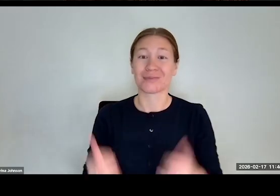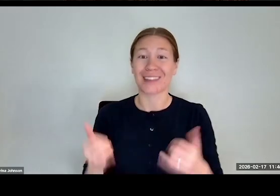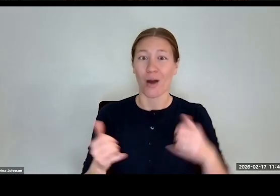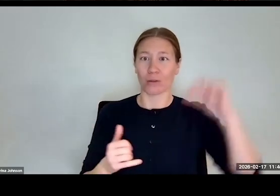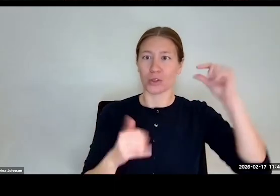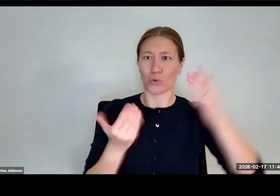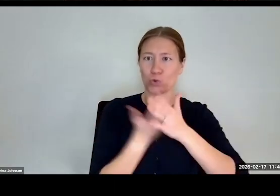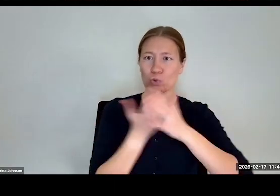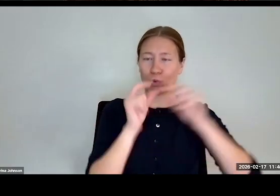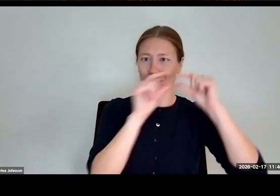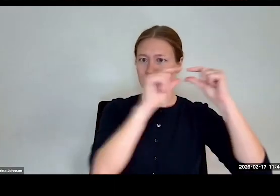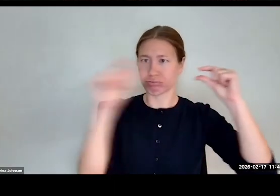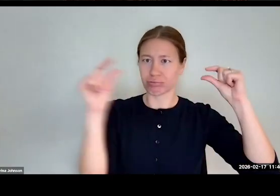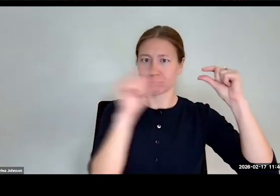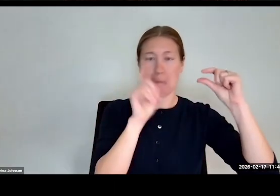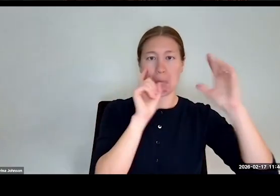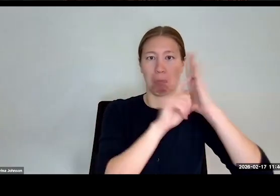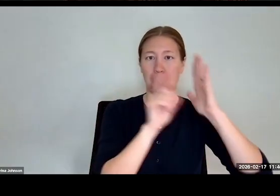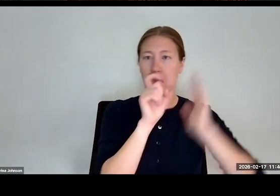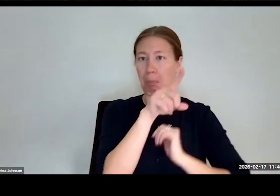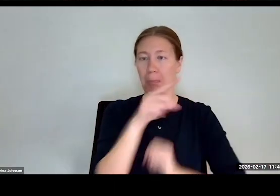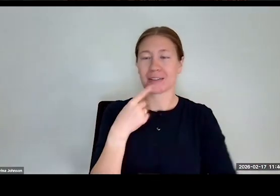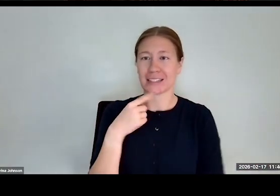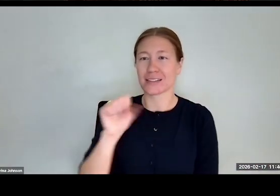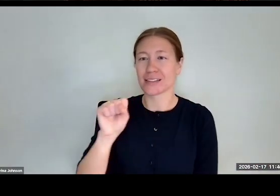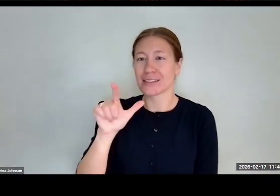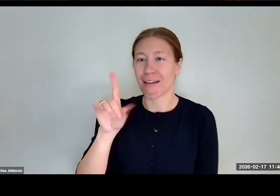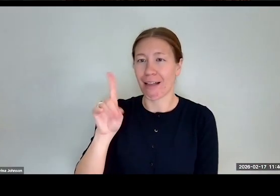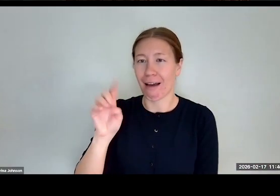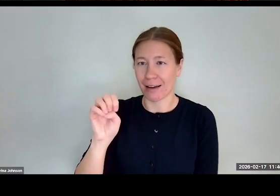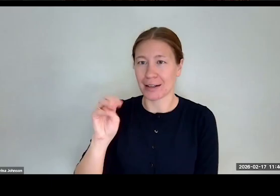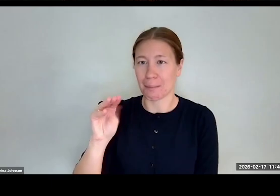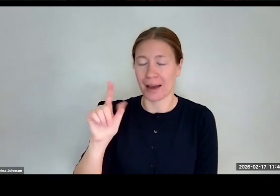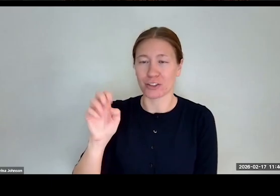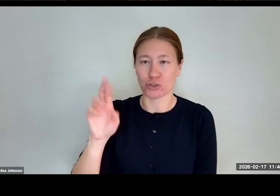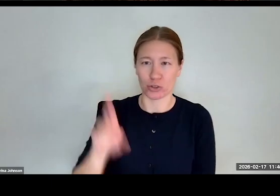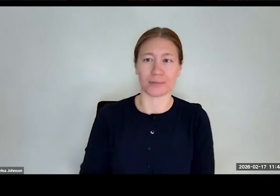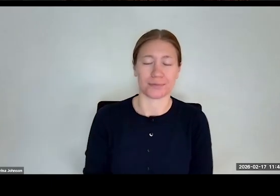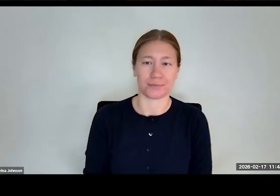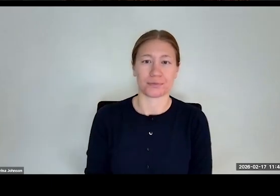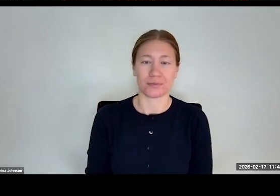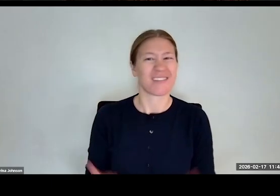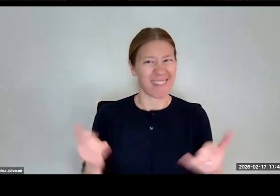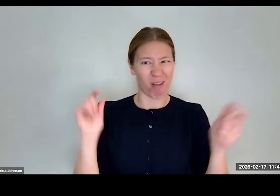and here I can make some adjustments to my slides. So the first thing that I want to do is